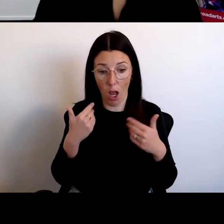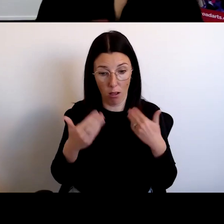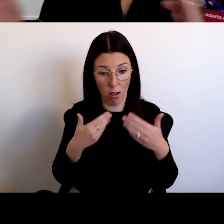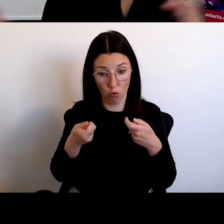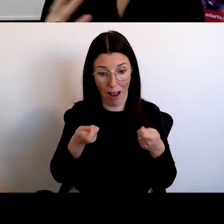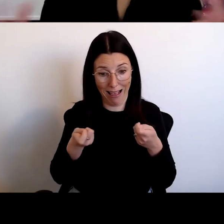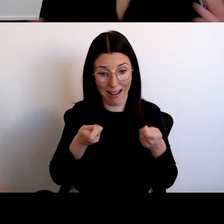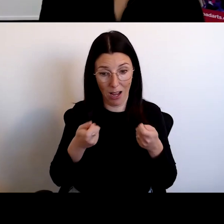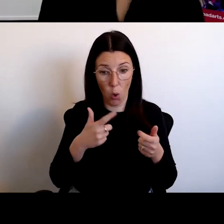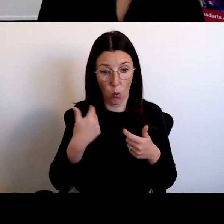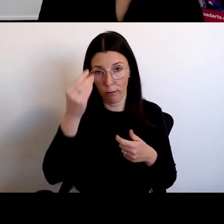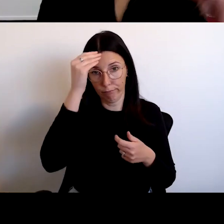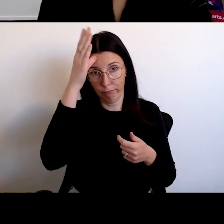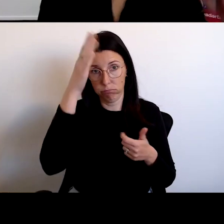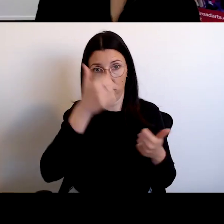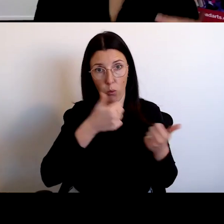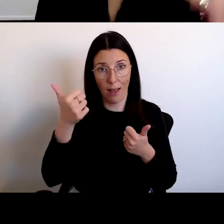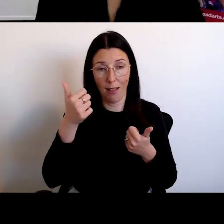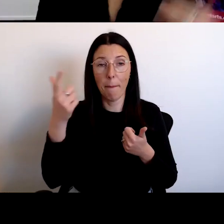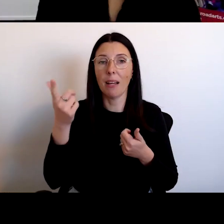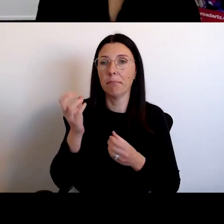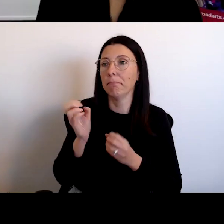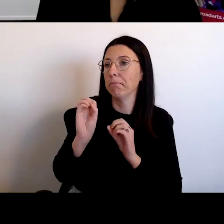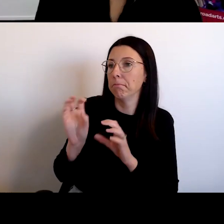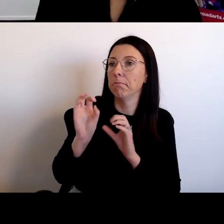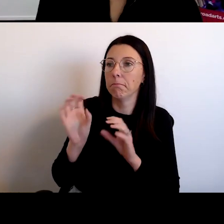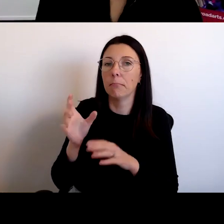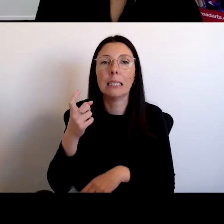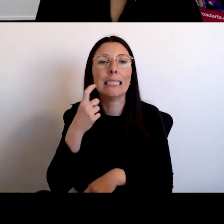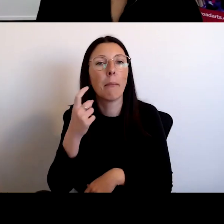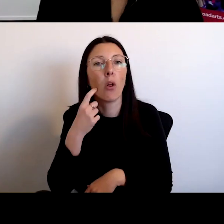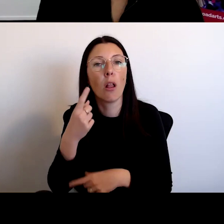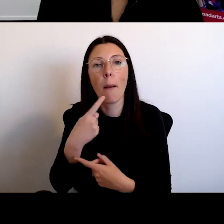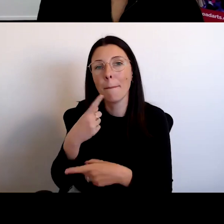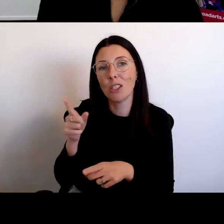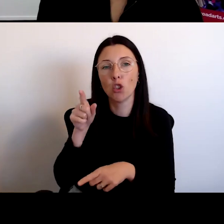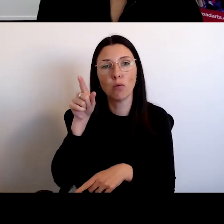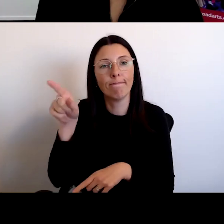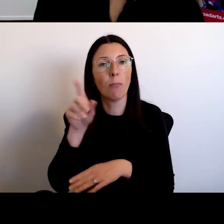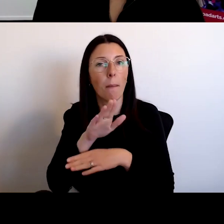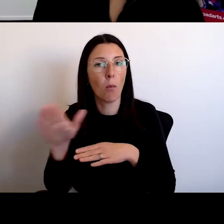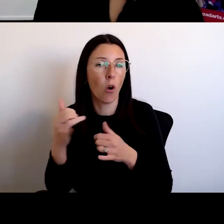but just giving those simple key messaging points to the board as well was really critical.